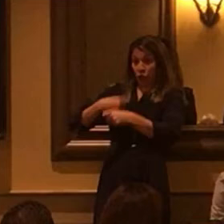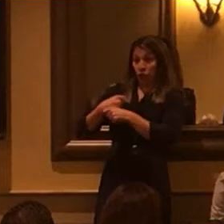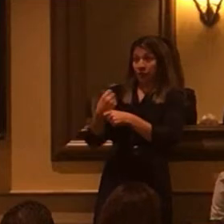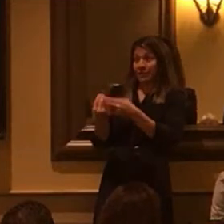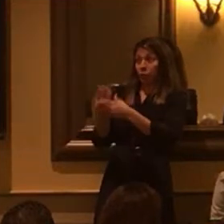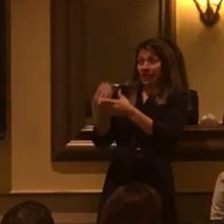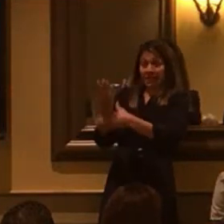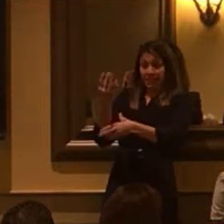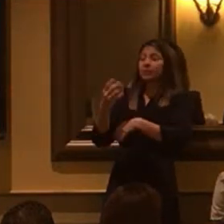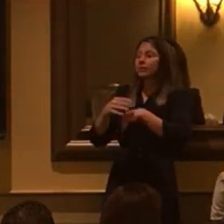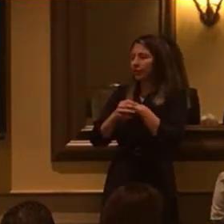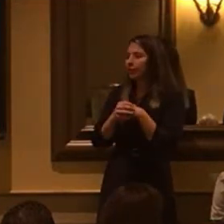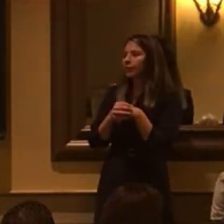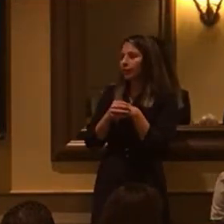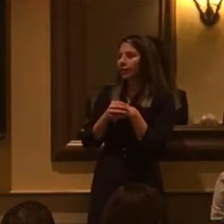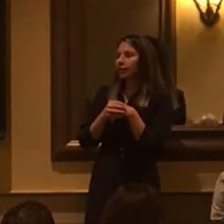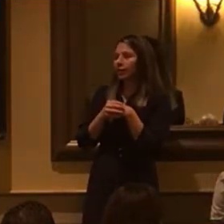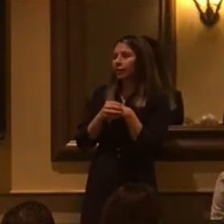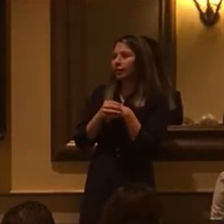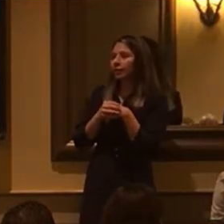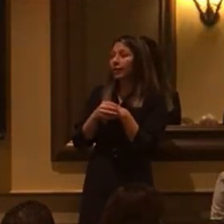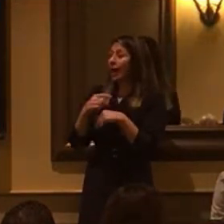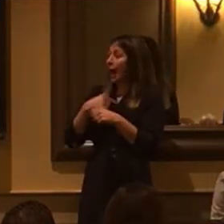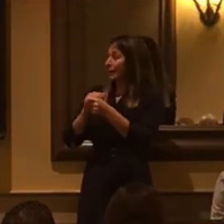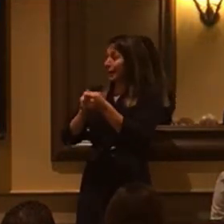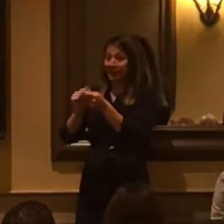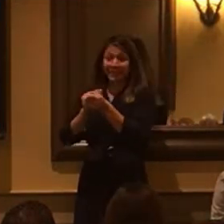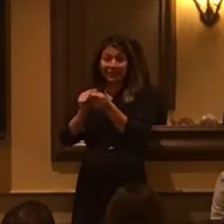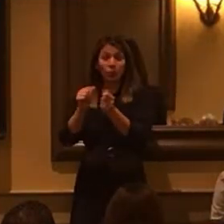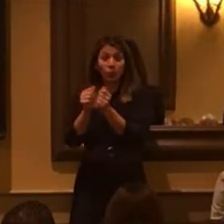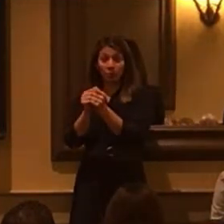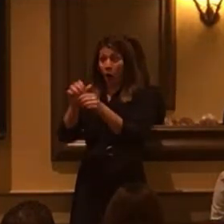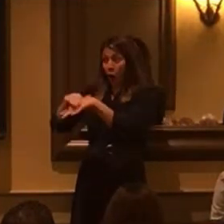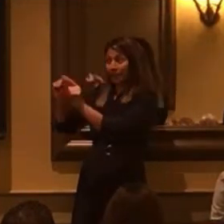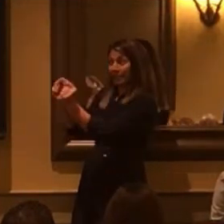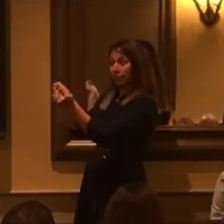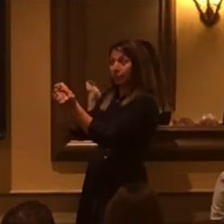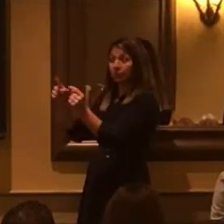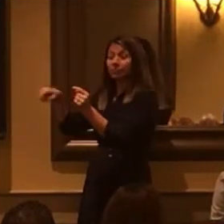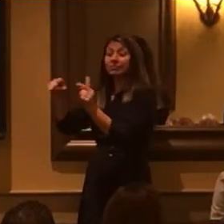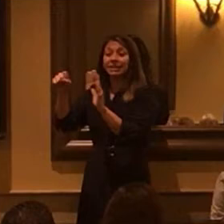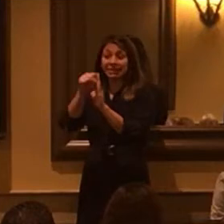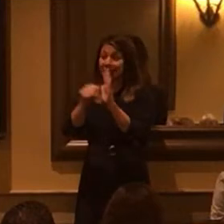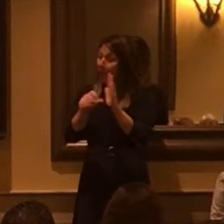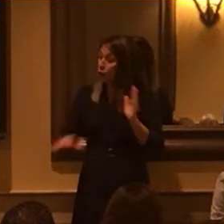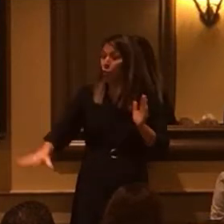Sorry, I competed on a team state wide competition